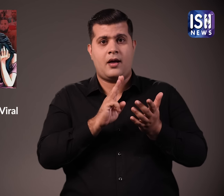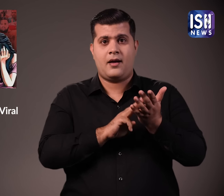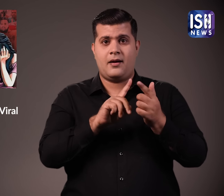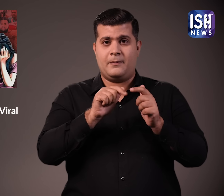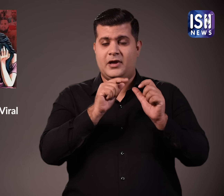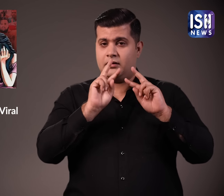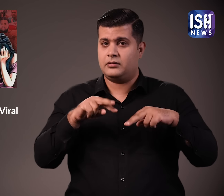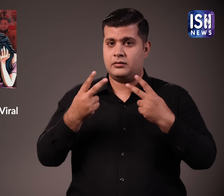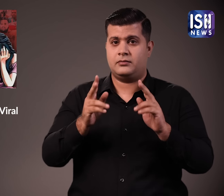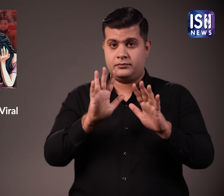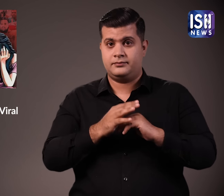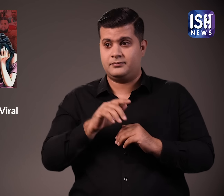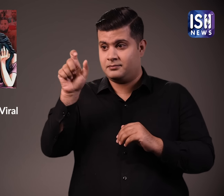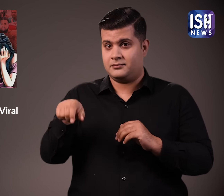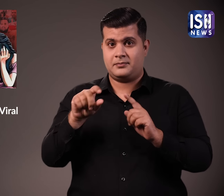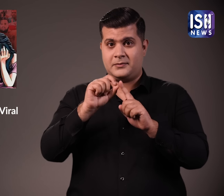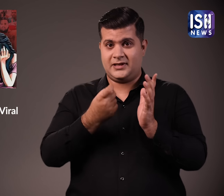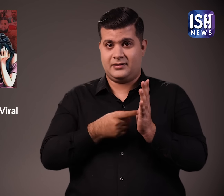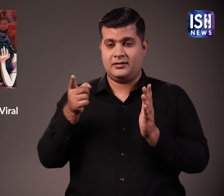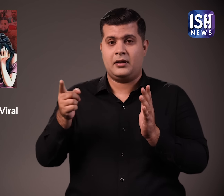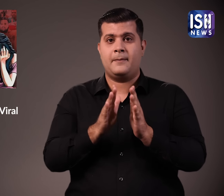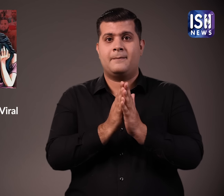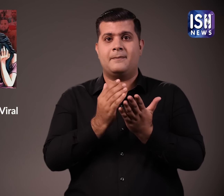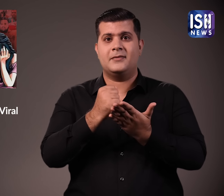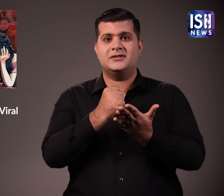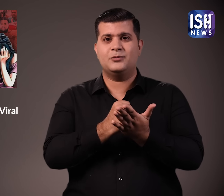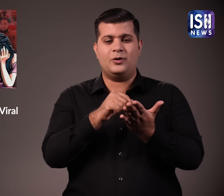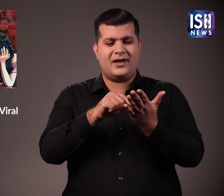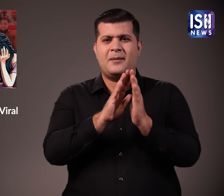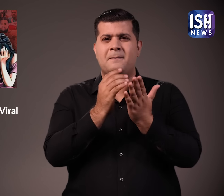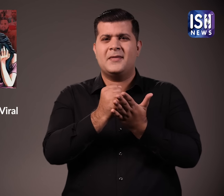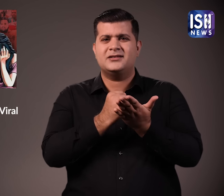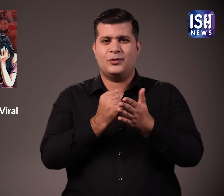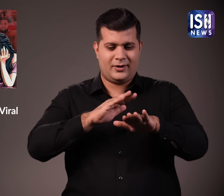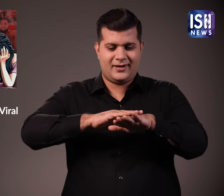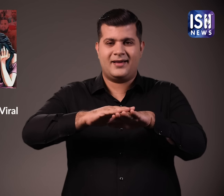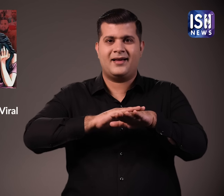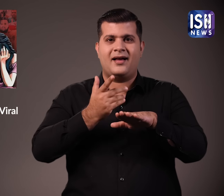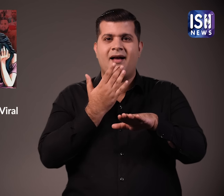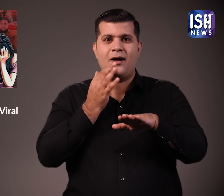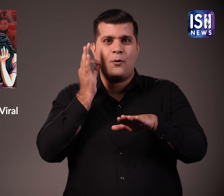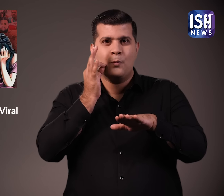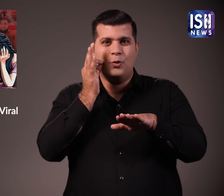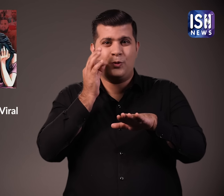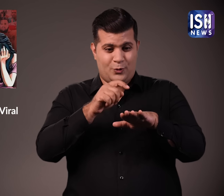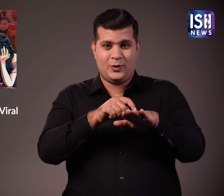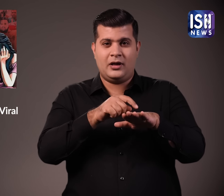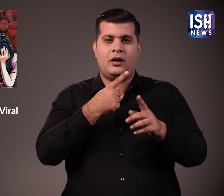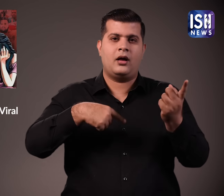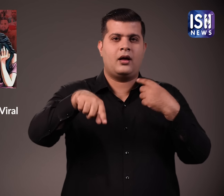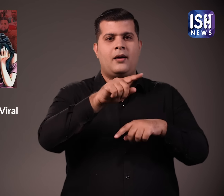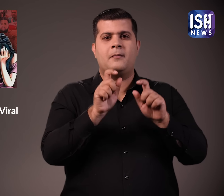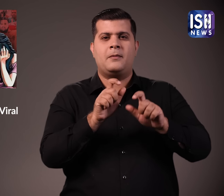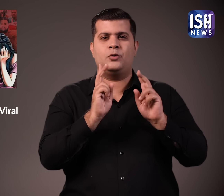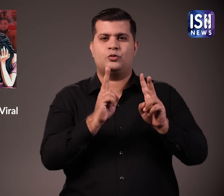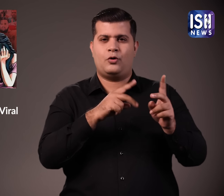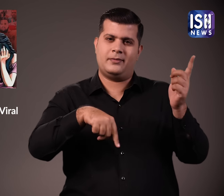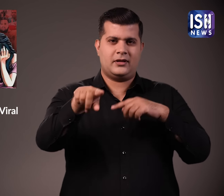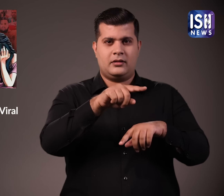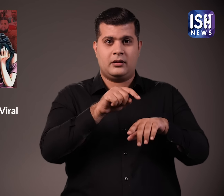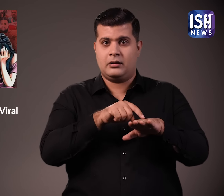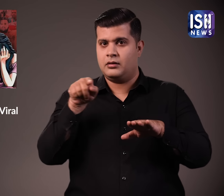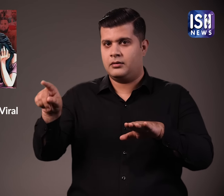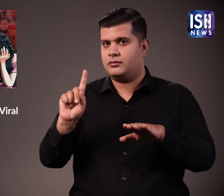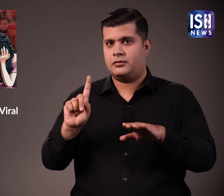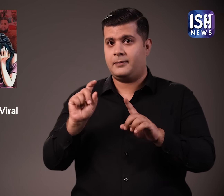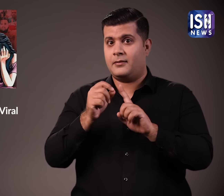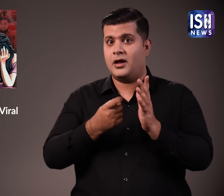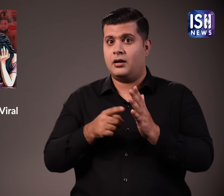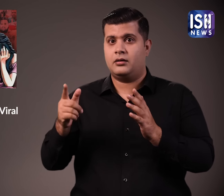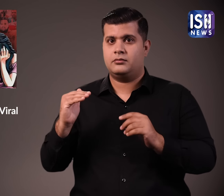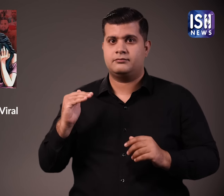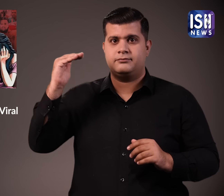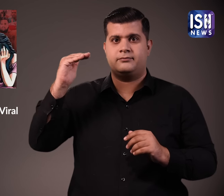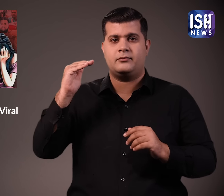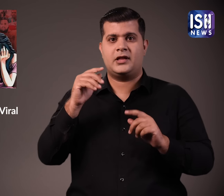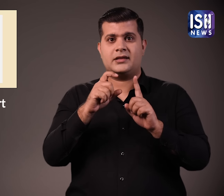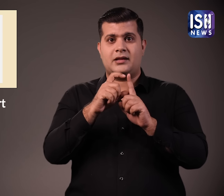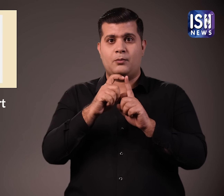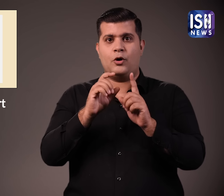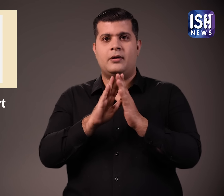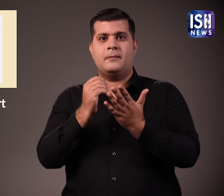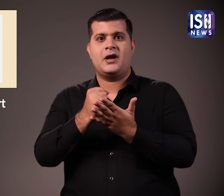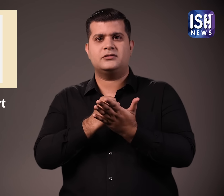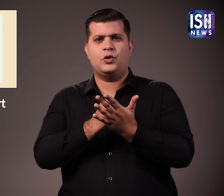MEA replied that while the passport issued for the public is regular, Prajwal holds a diplomatic passport.